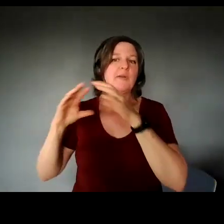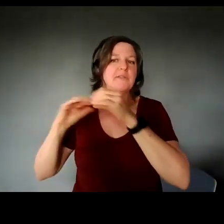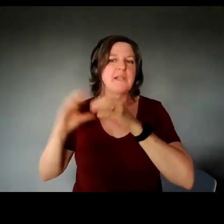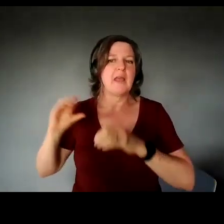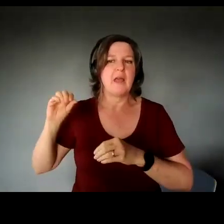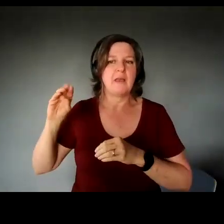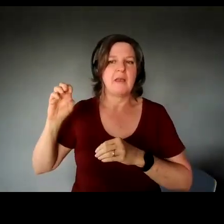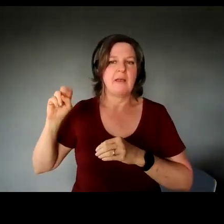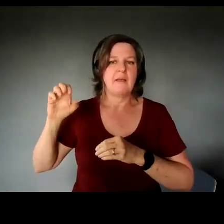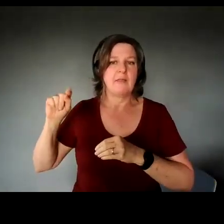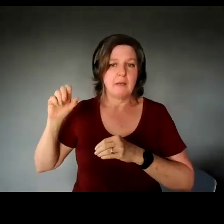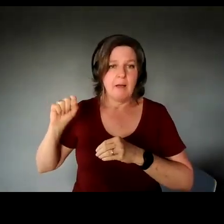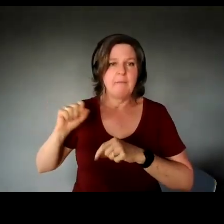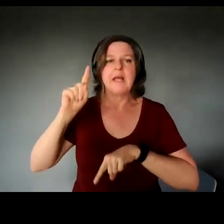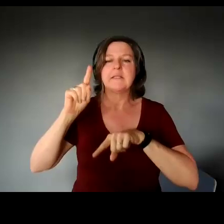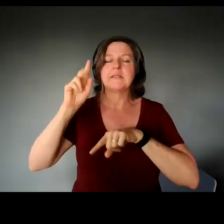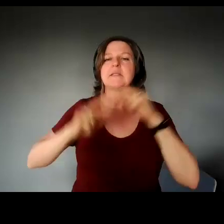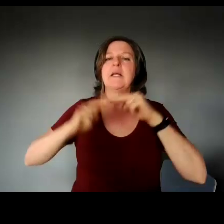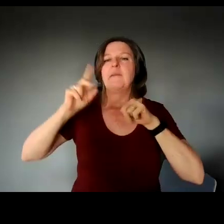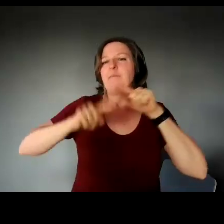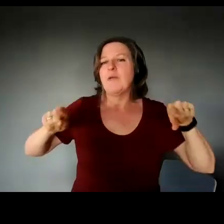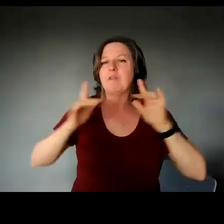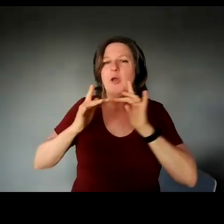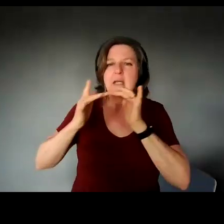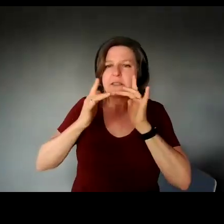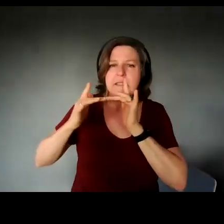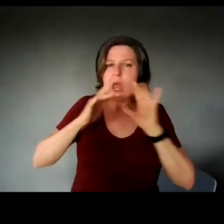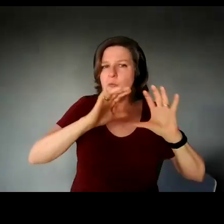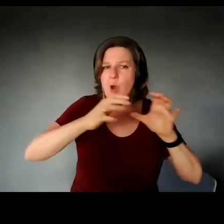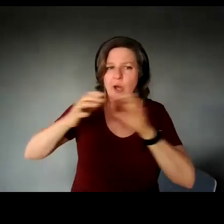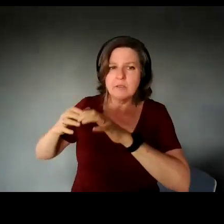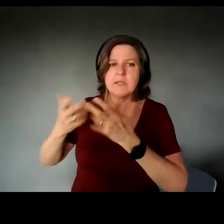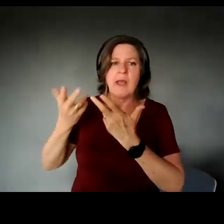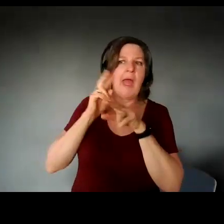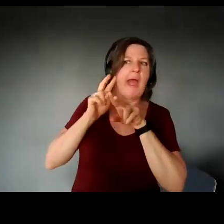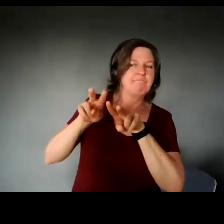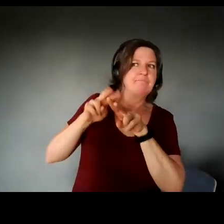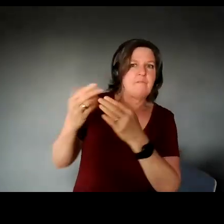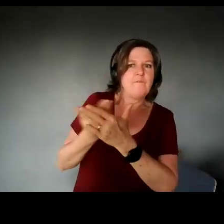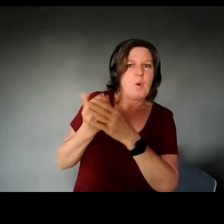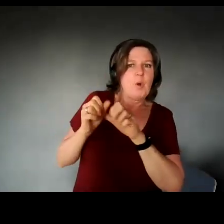And you can keep an eye out for opportunities that we are consistently